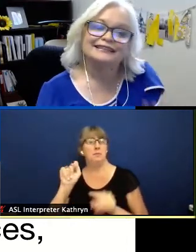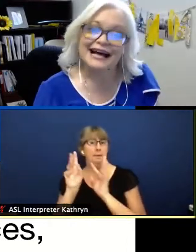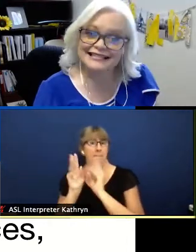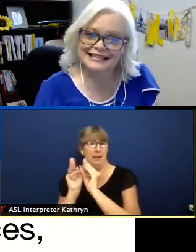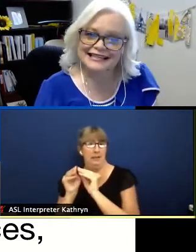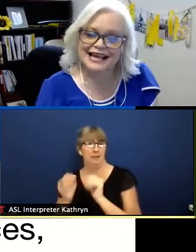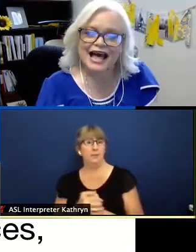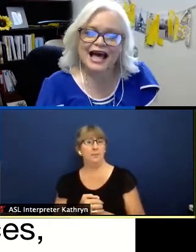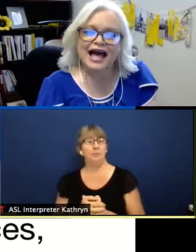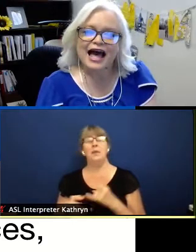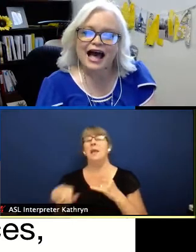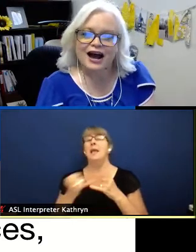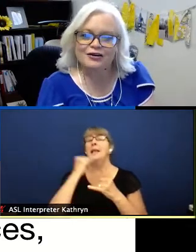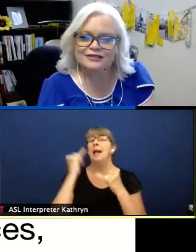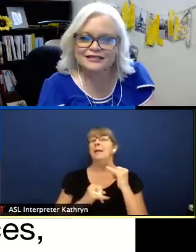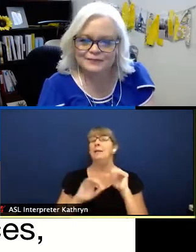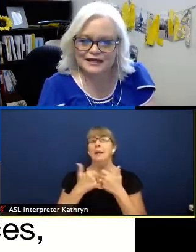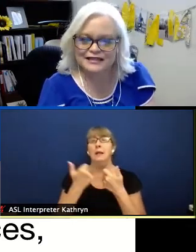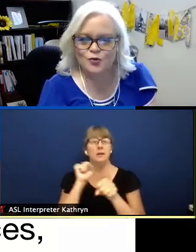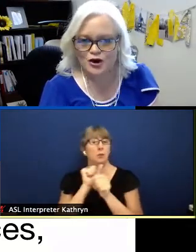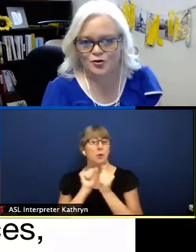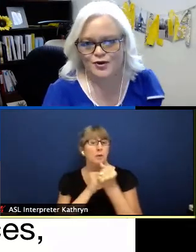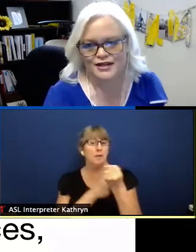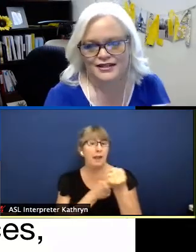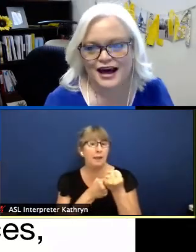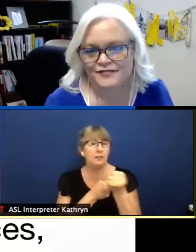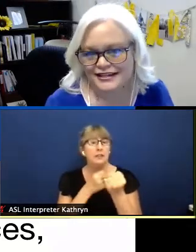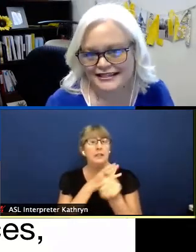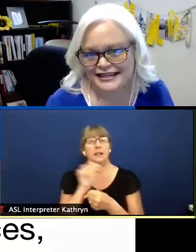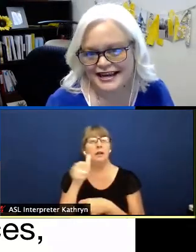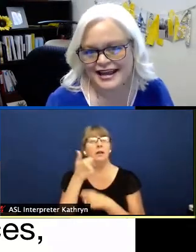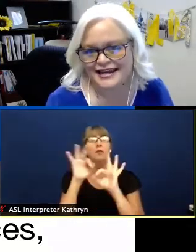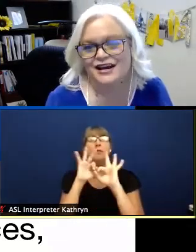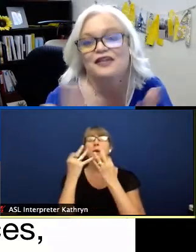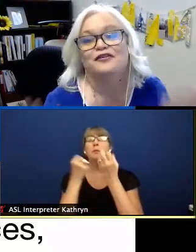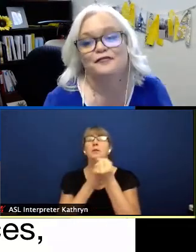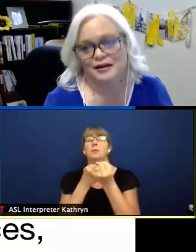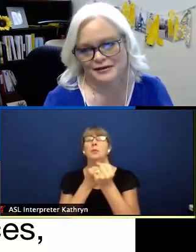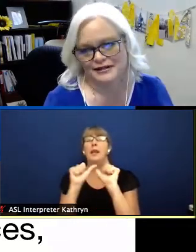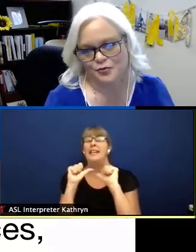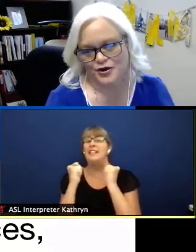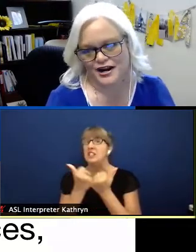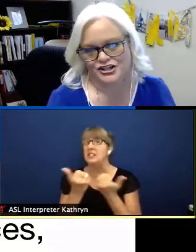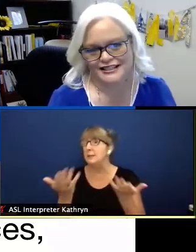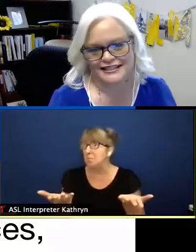Lastly, how does BESE work with advocacy and other family support agencies?